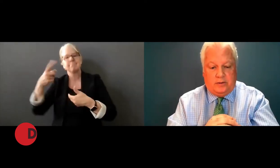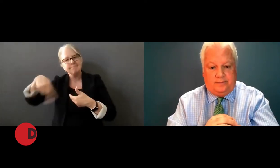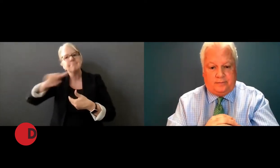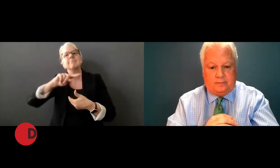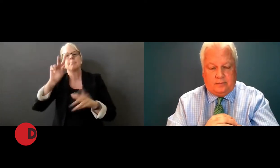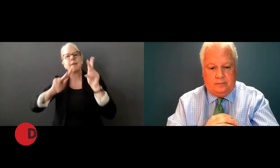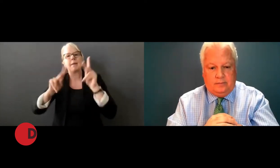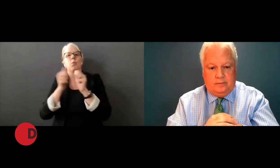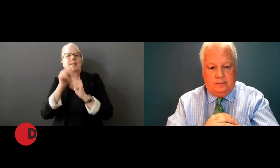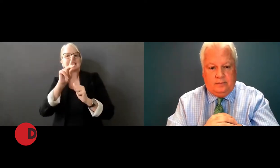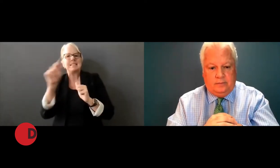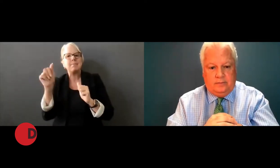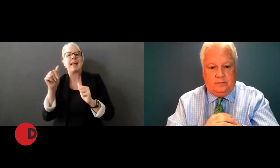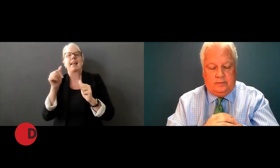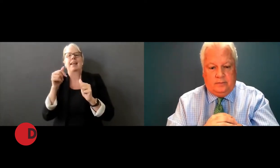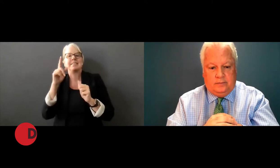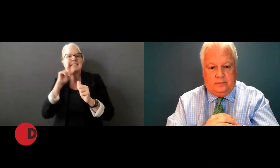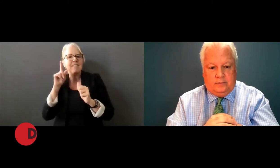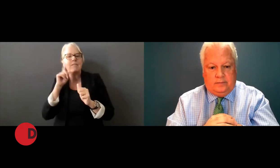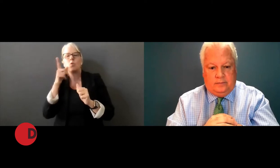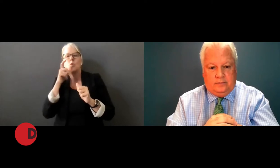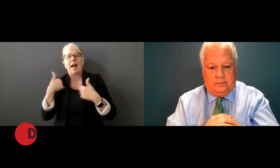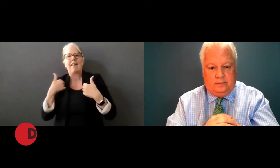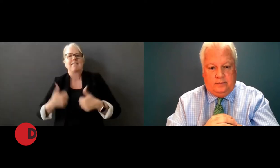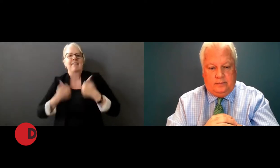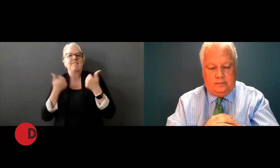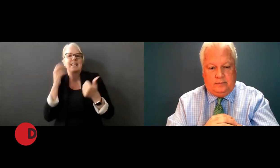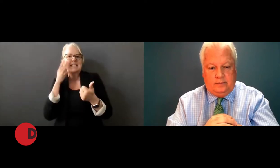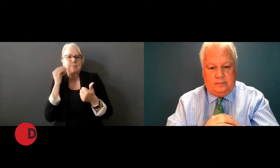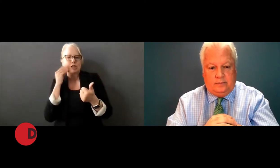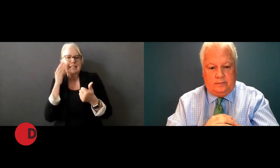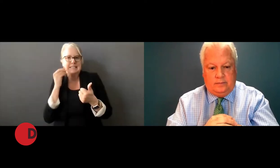disabilities or Deaf who have life experiences.